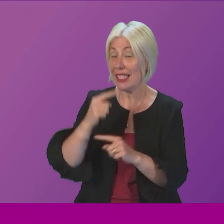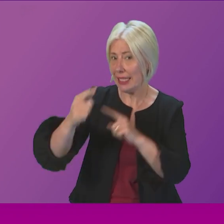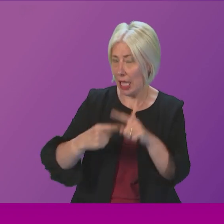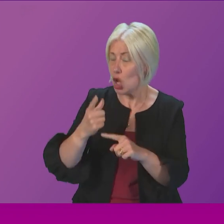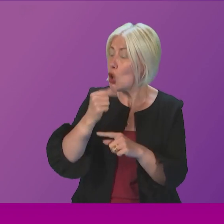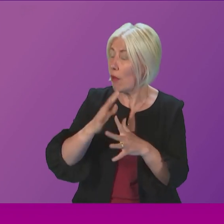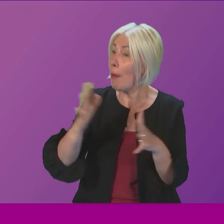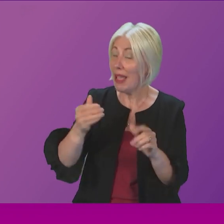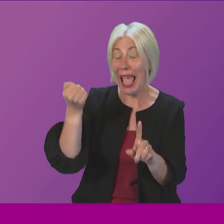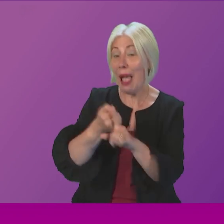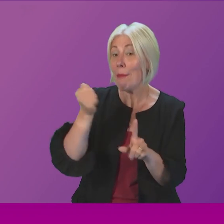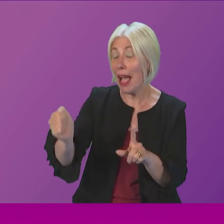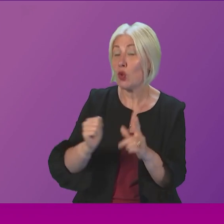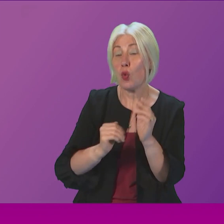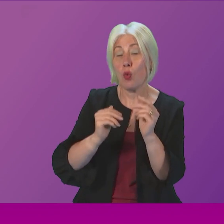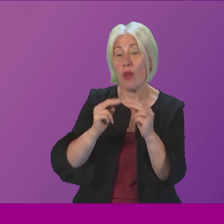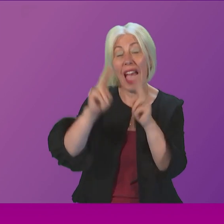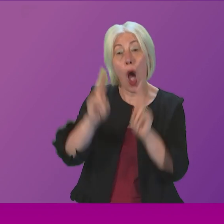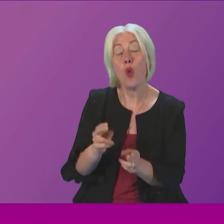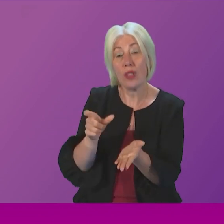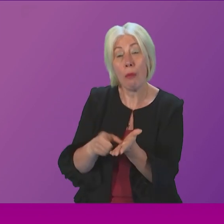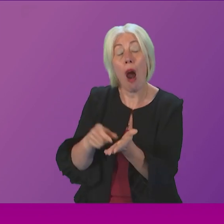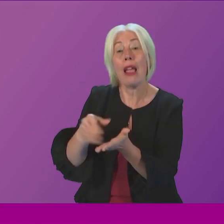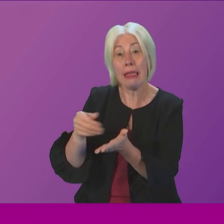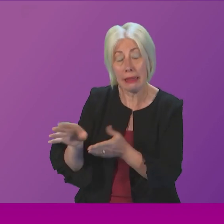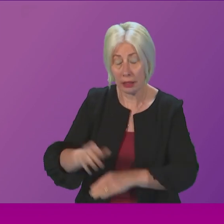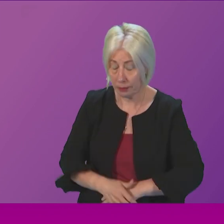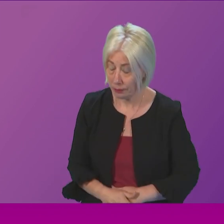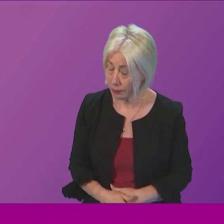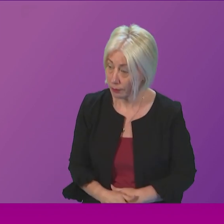That question comes right on cue.